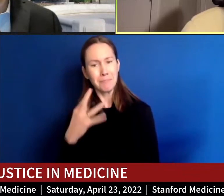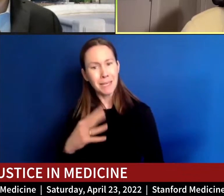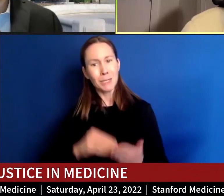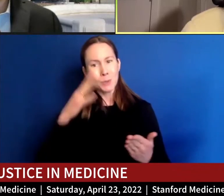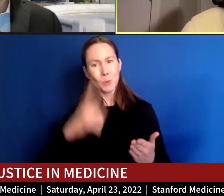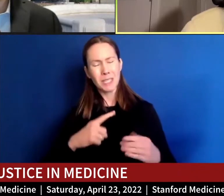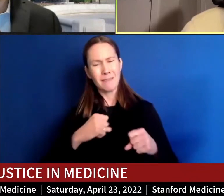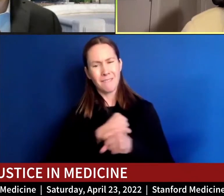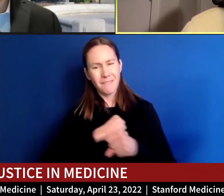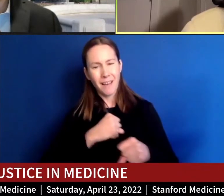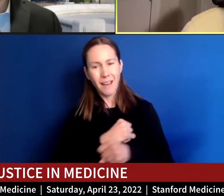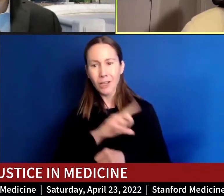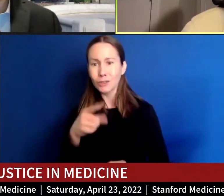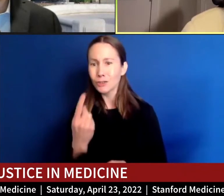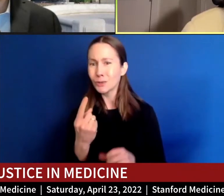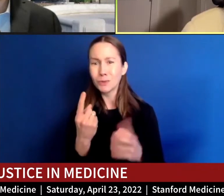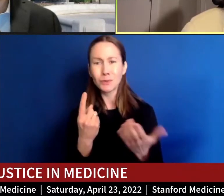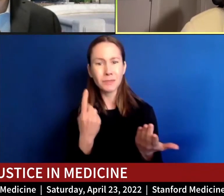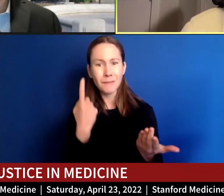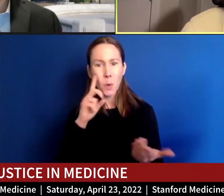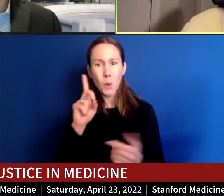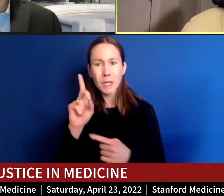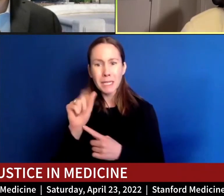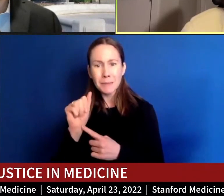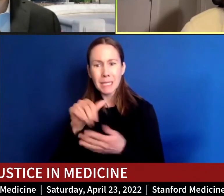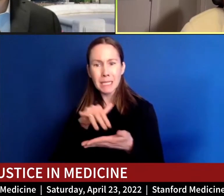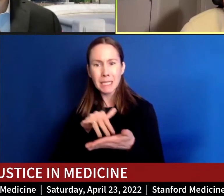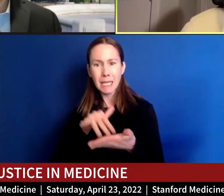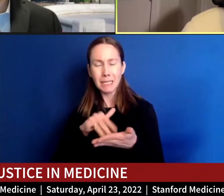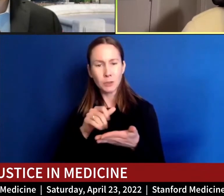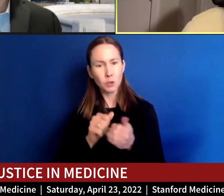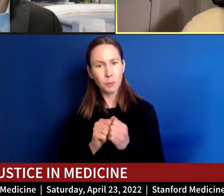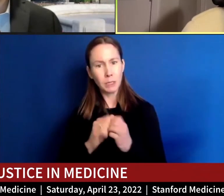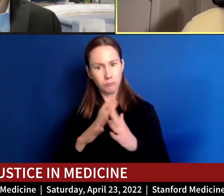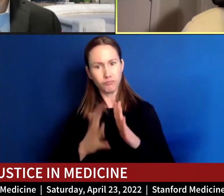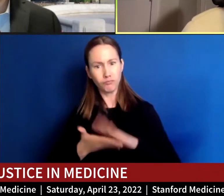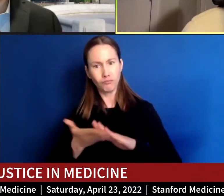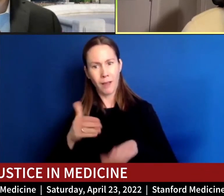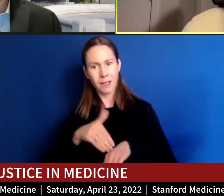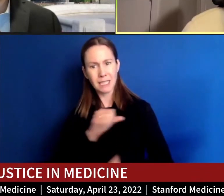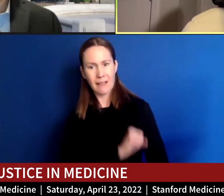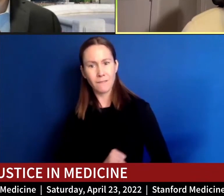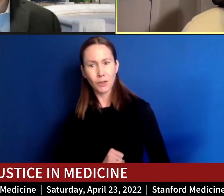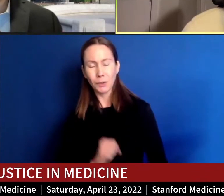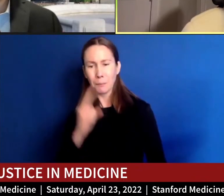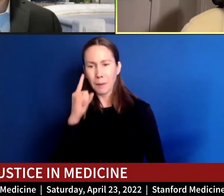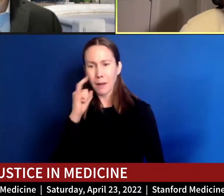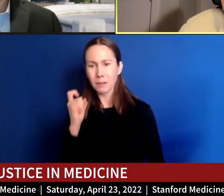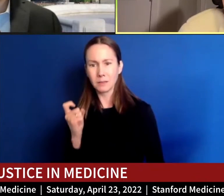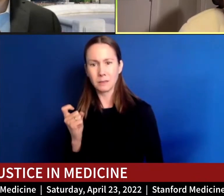just to get disability studies back at Stanford. It was at risk of being eliminated. So audit,